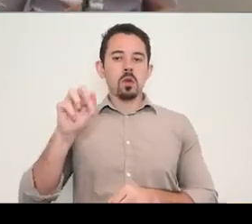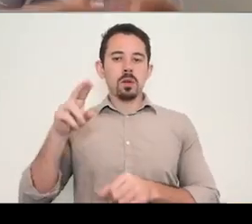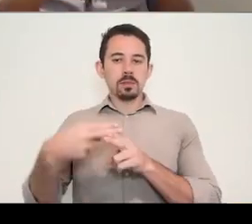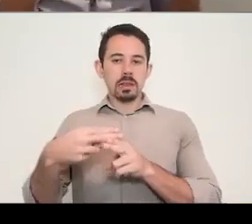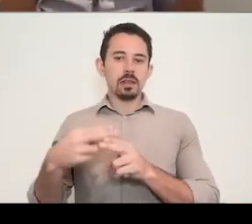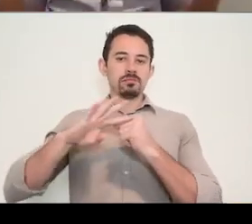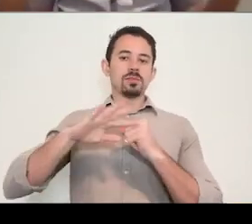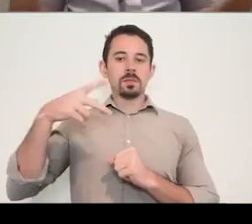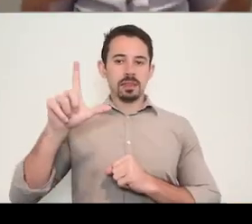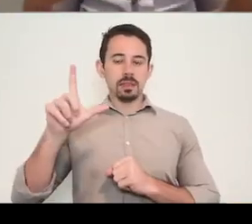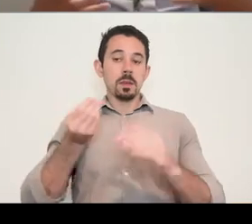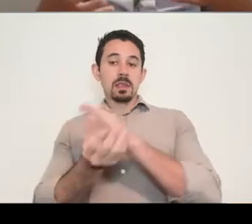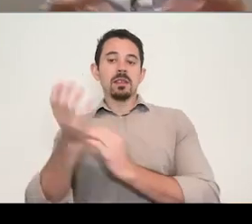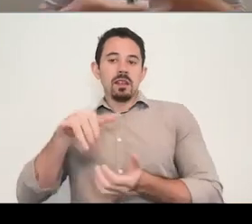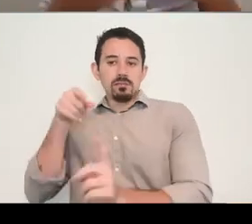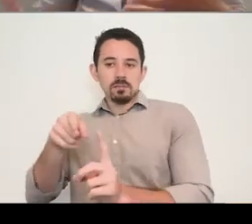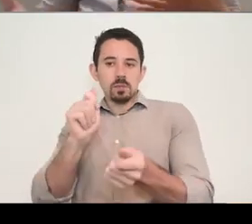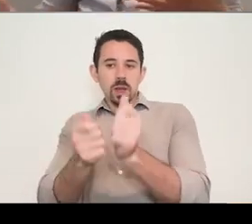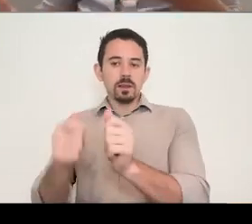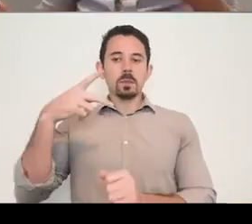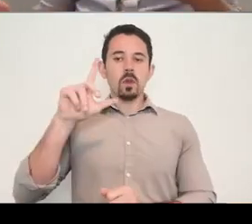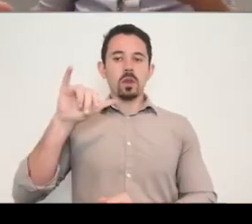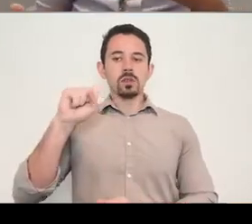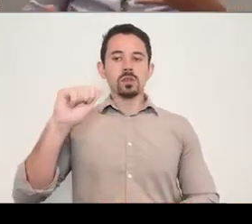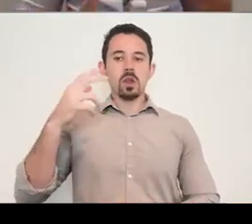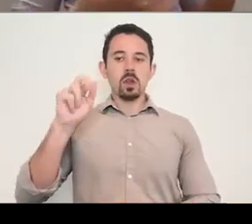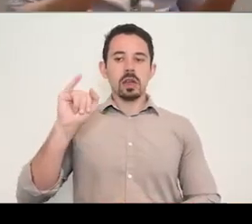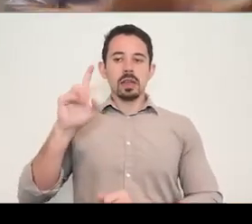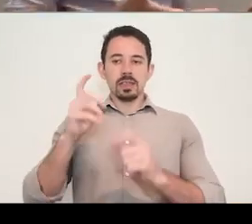to biofilm biomechanics, we wondered if secreted Pel could specifically